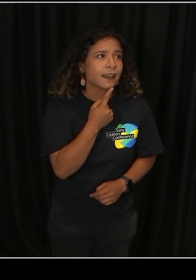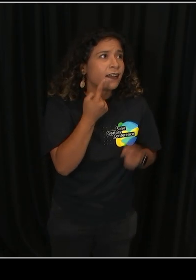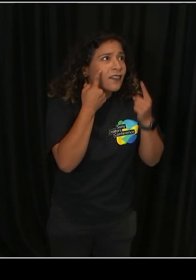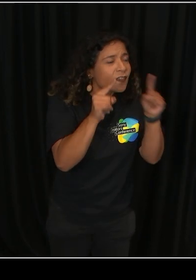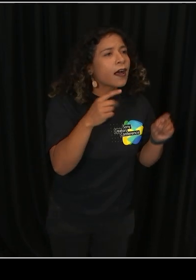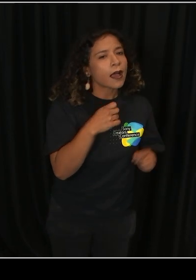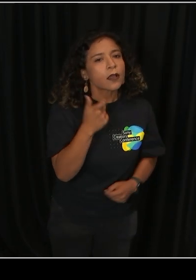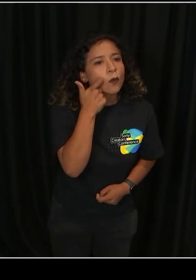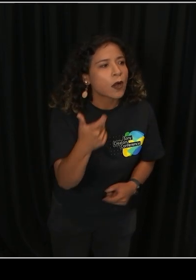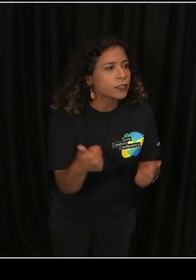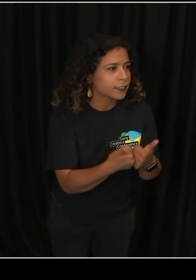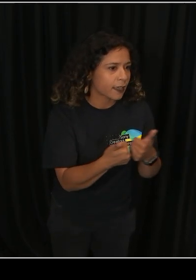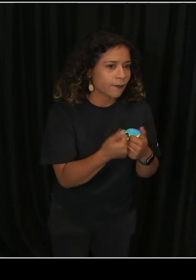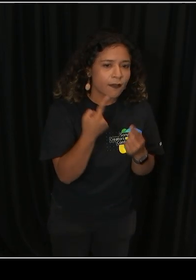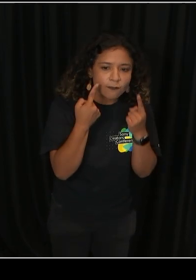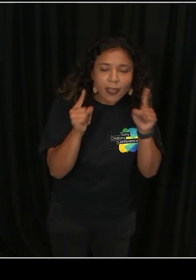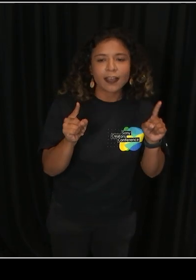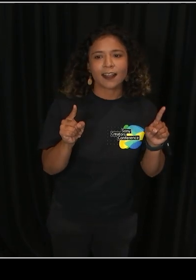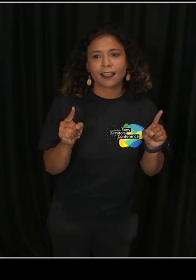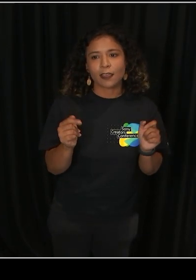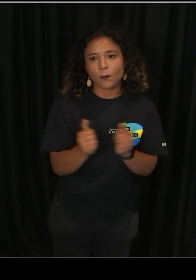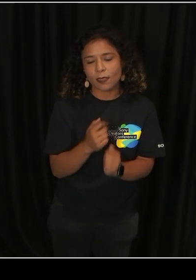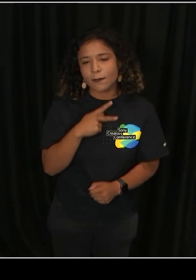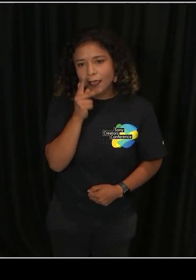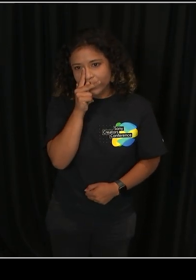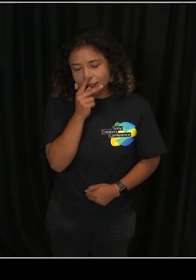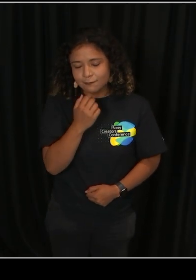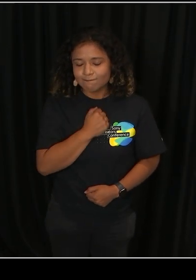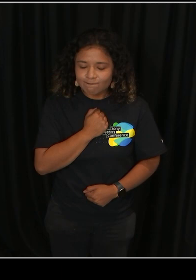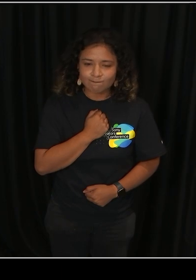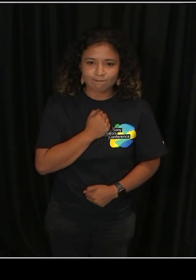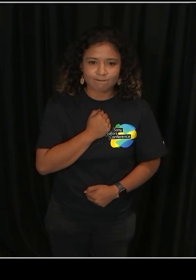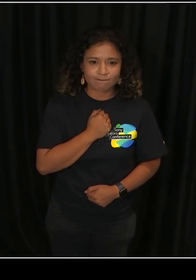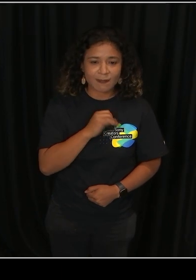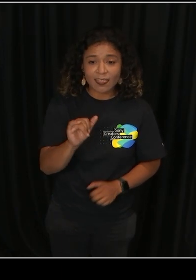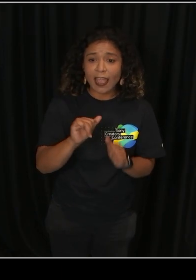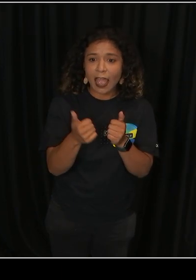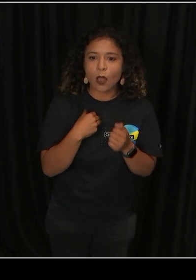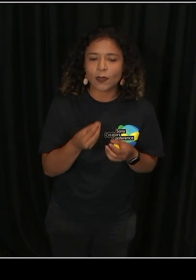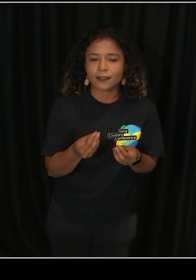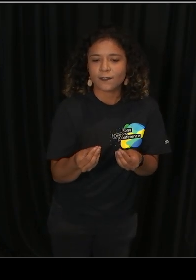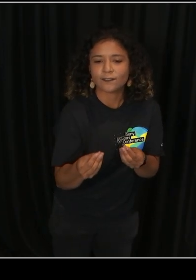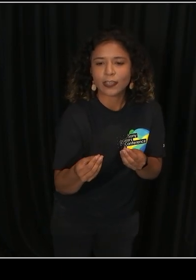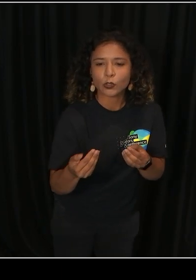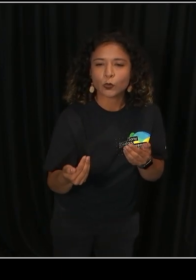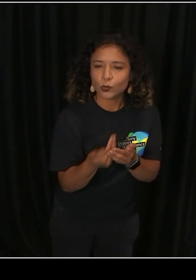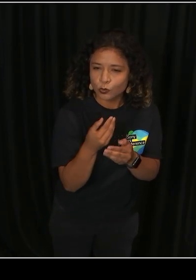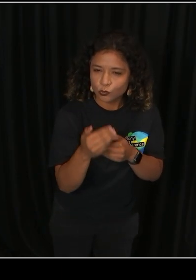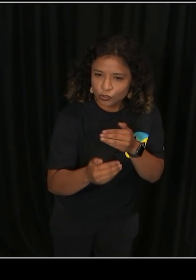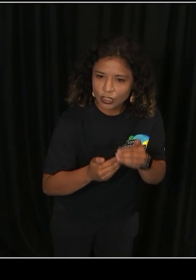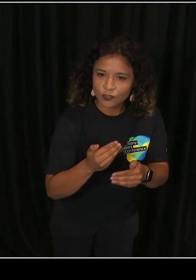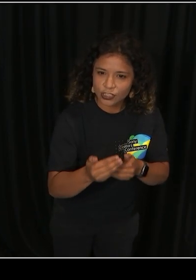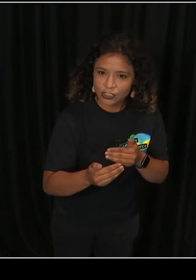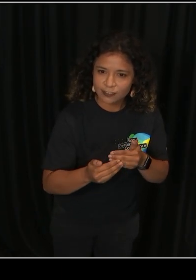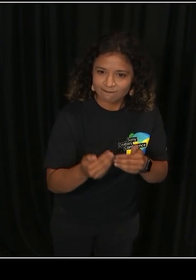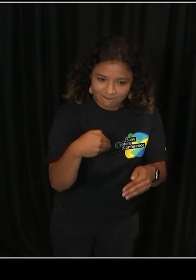watch a game together with my my kids." And that's how we sort of feed the new generation of sports fans.